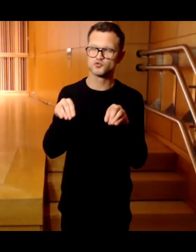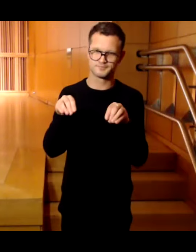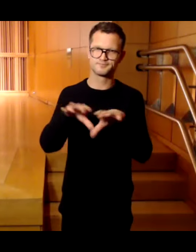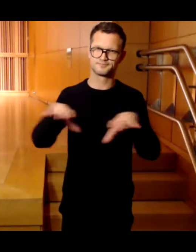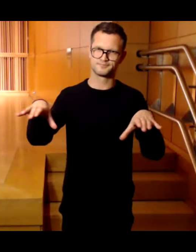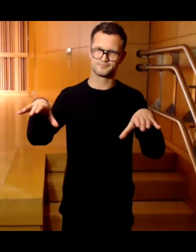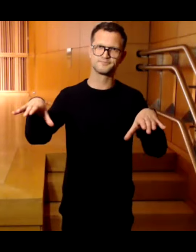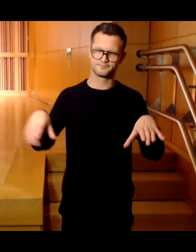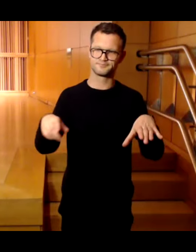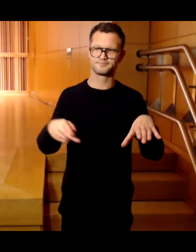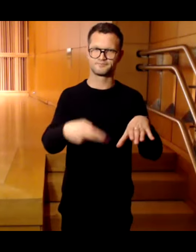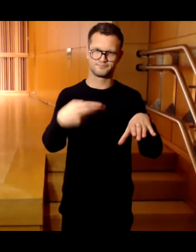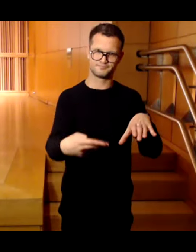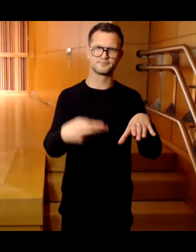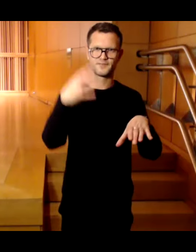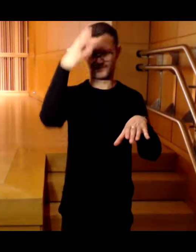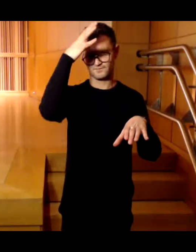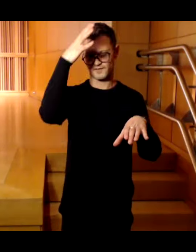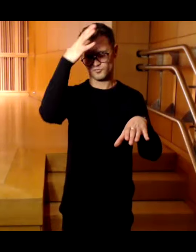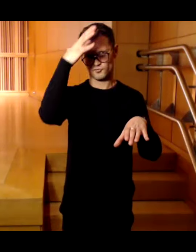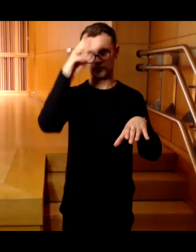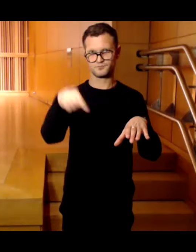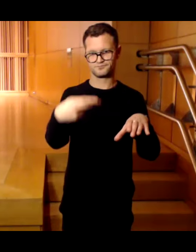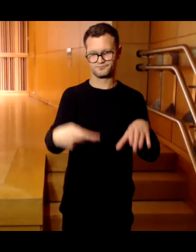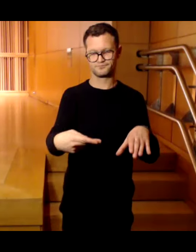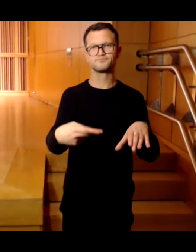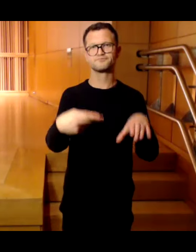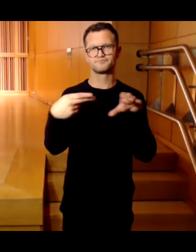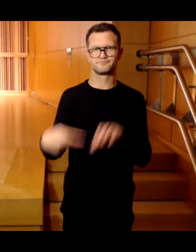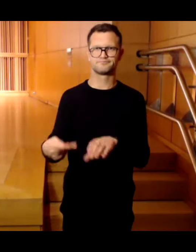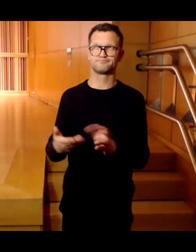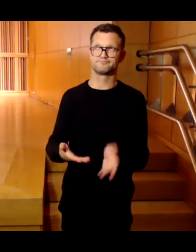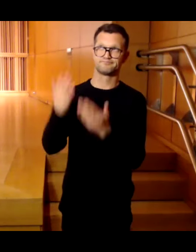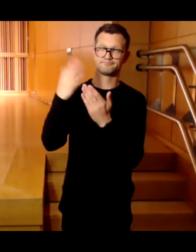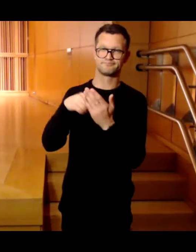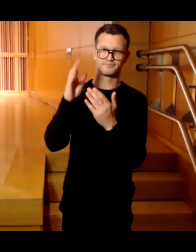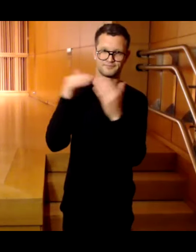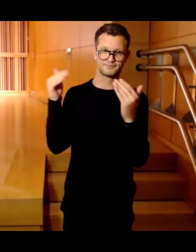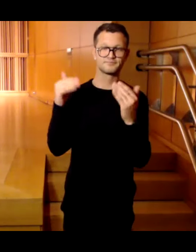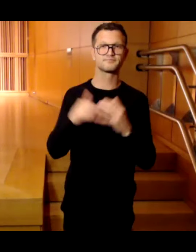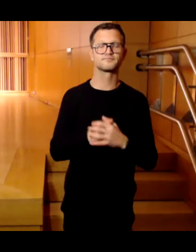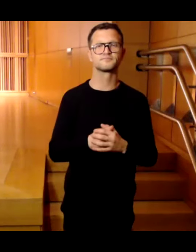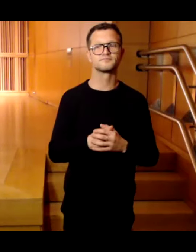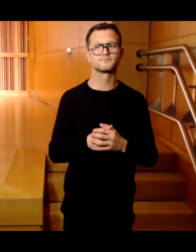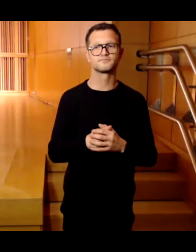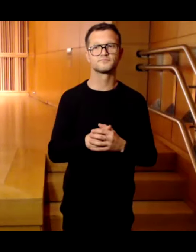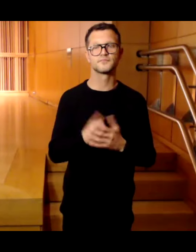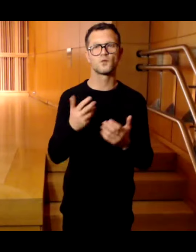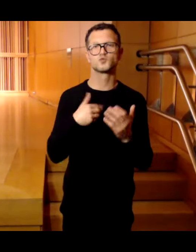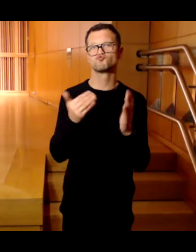presumably be sent to heaven. It was enough. I want to repeat the need for all of us.